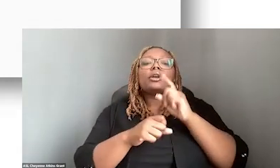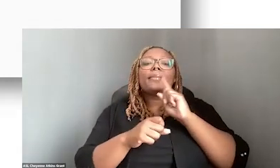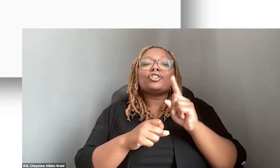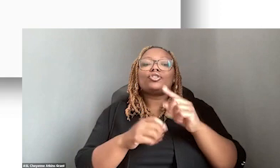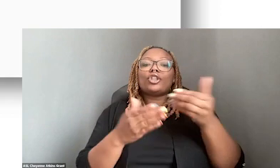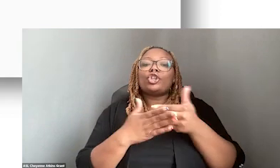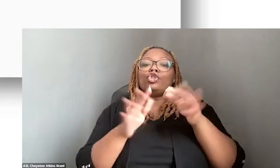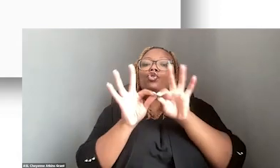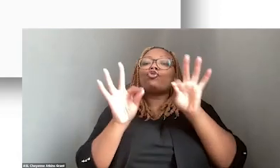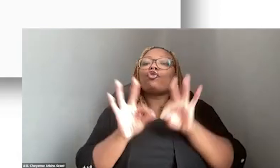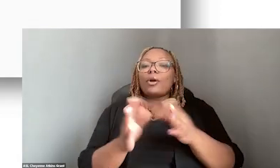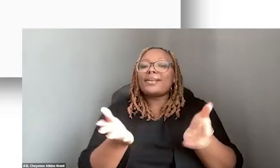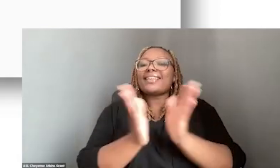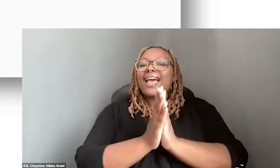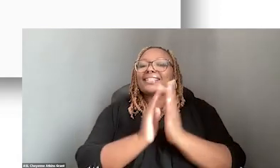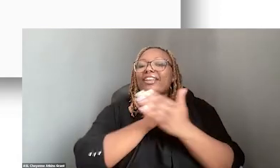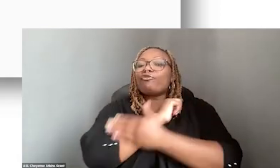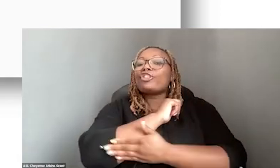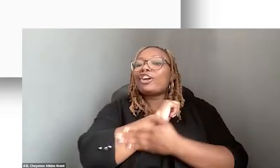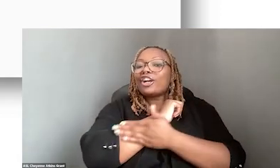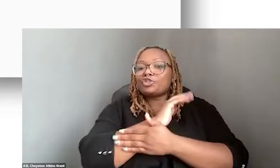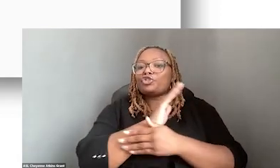the new form is asking for the 'country' field to be filled out.